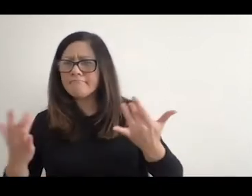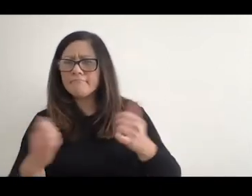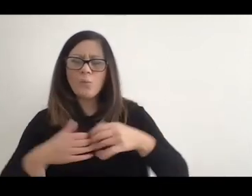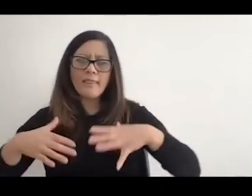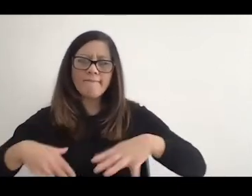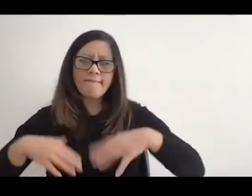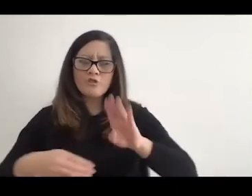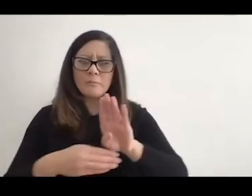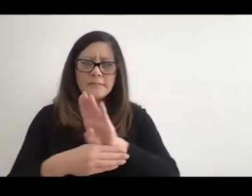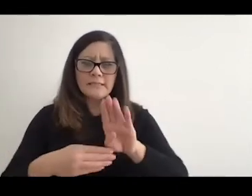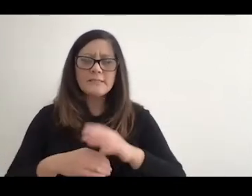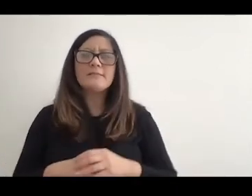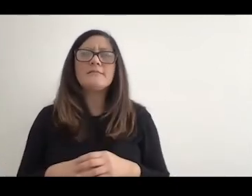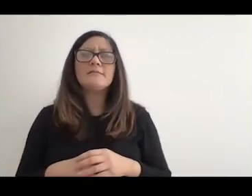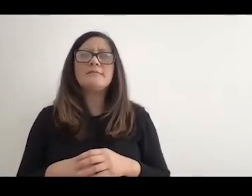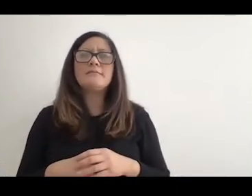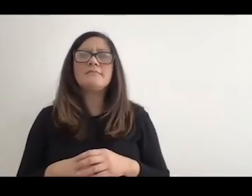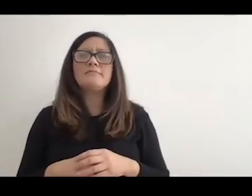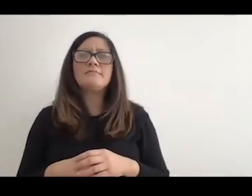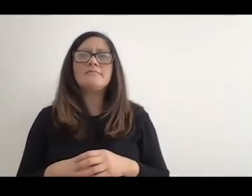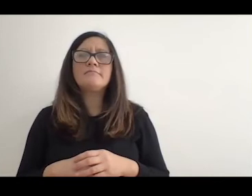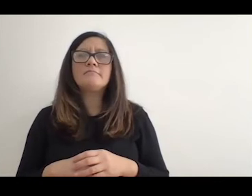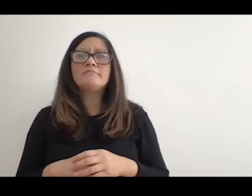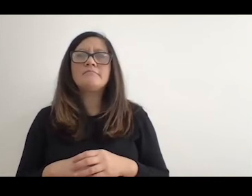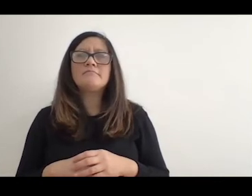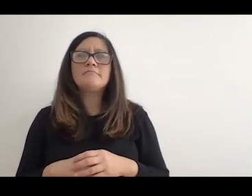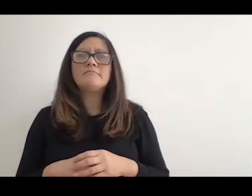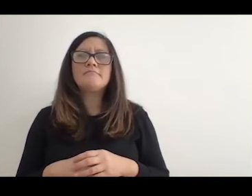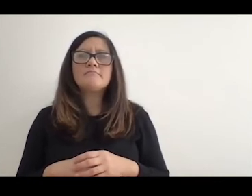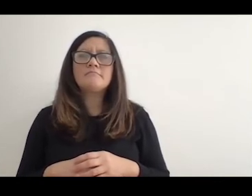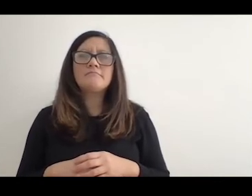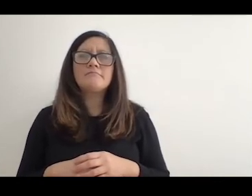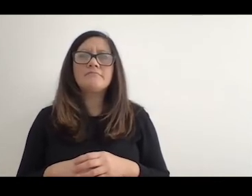but I hadn't been reading a lot of articles that have really been talking about how